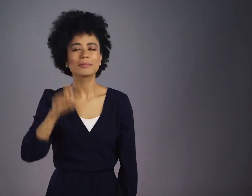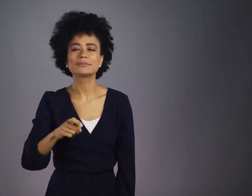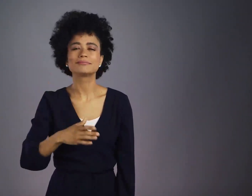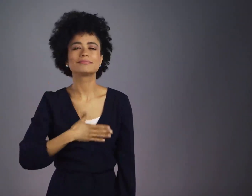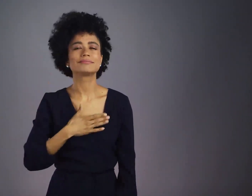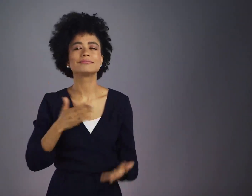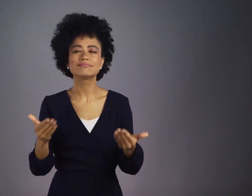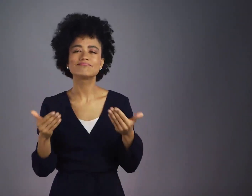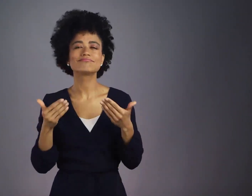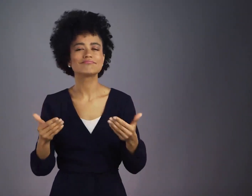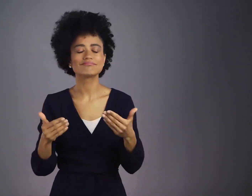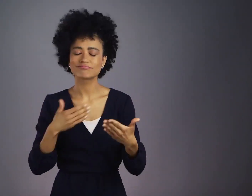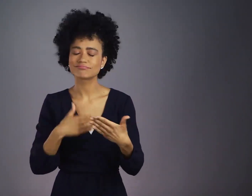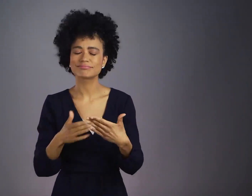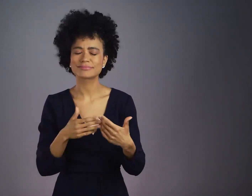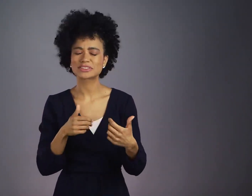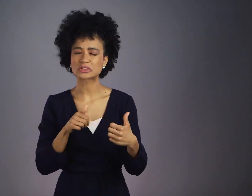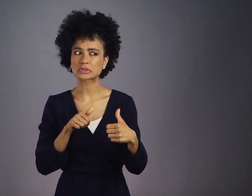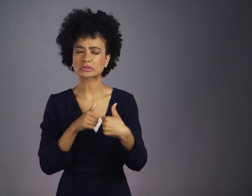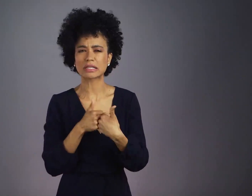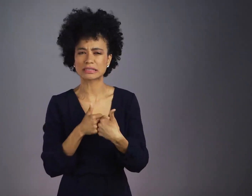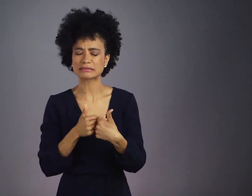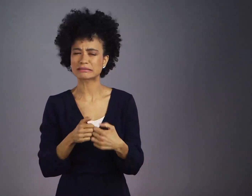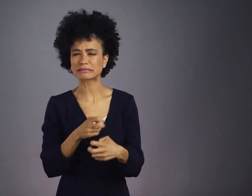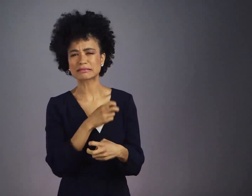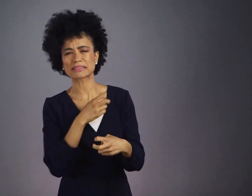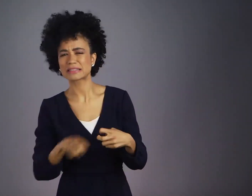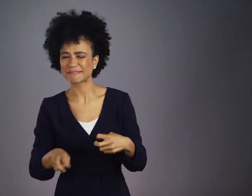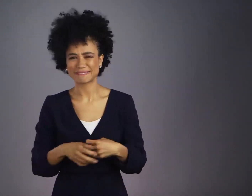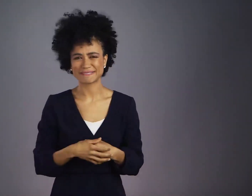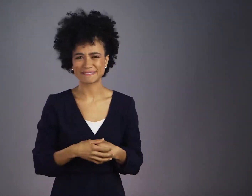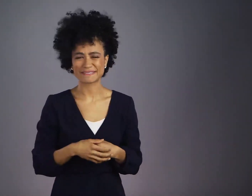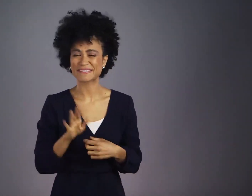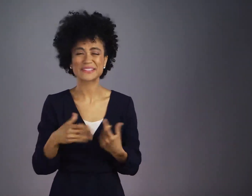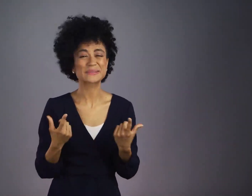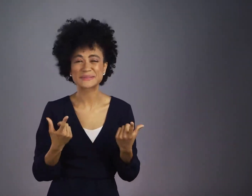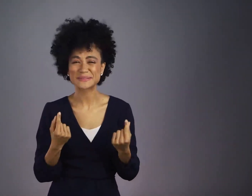we ask that we be given strength and direction to do the right thing,